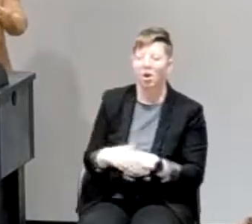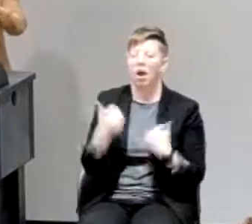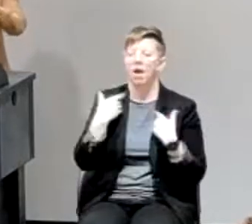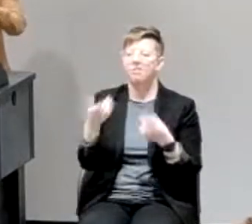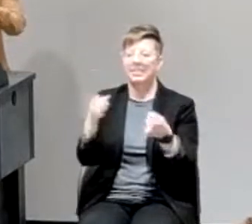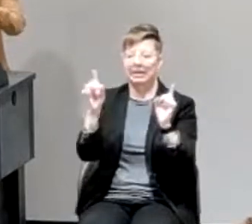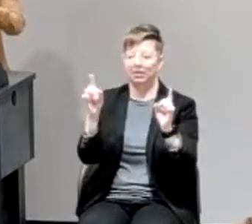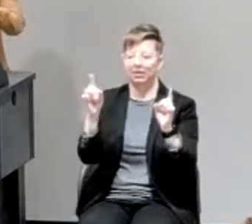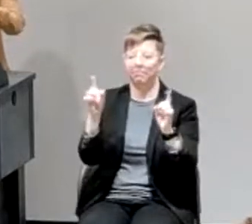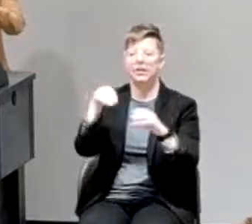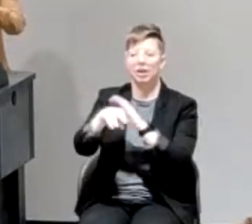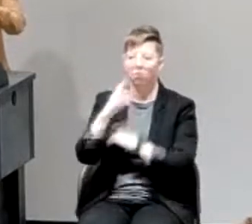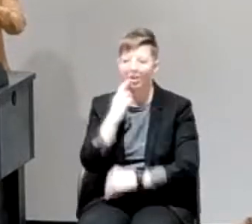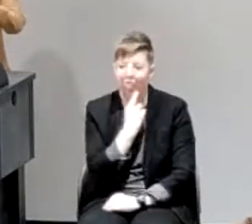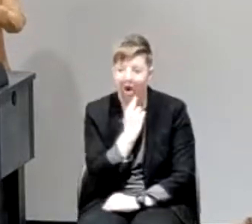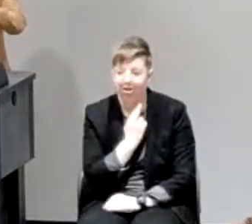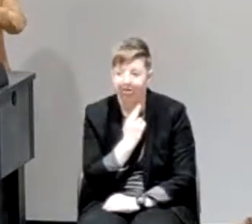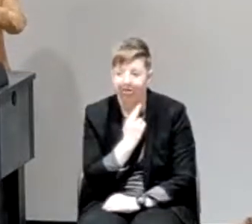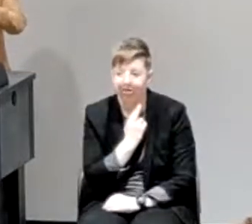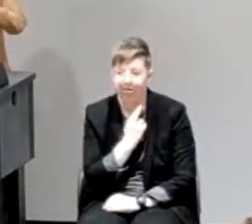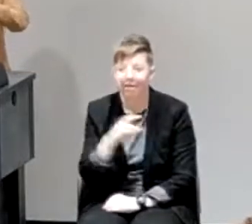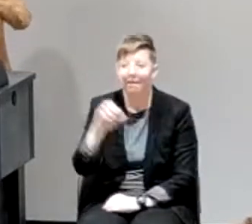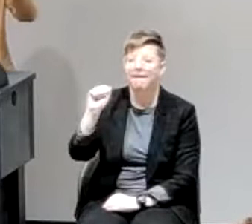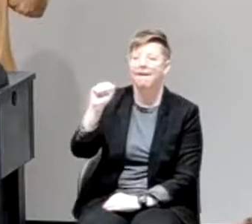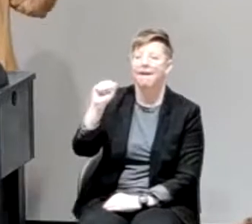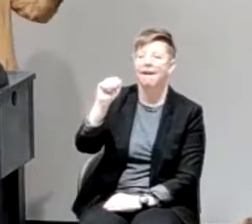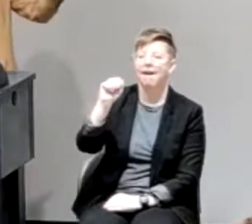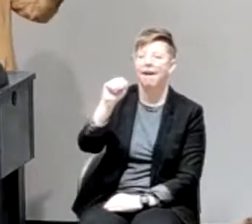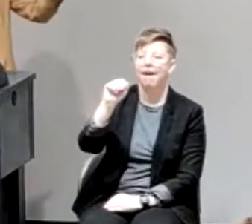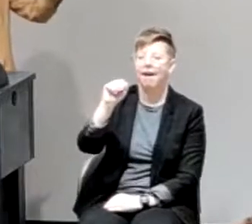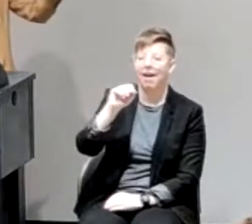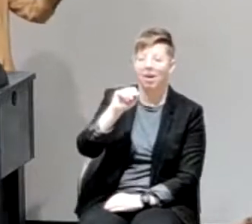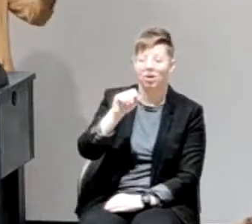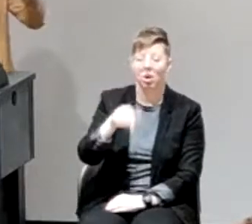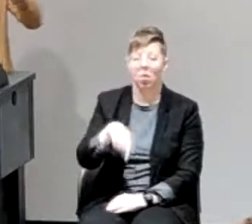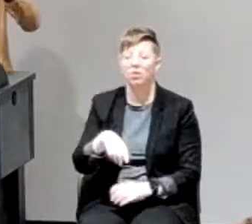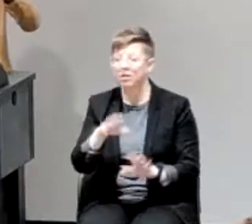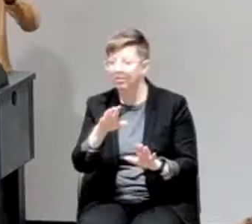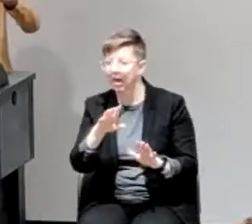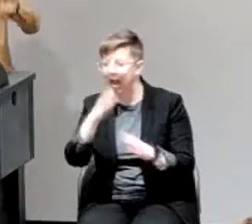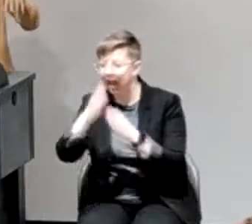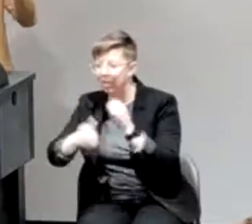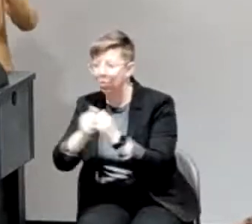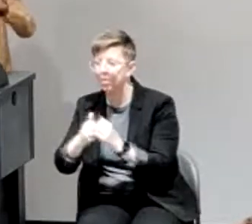The one other thing that I'm going to say and I probably wouldn't repeat this is remember when hairy met Sally.